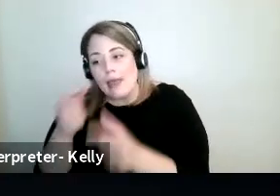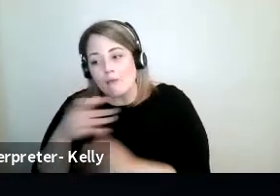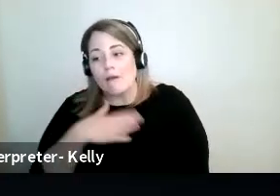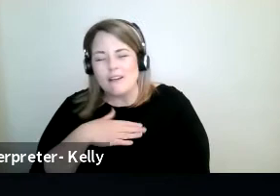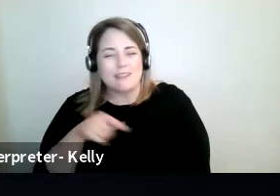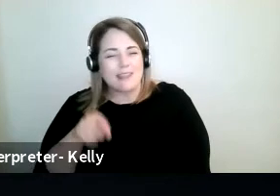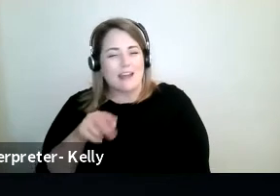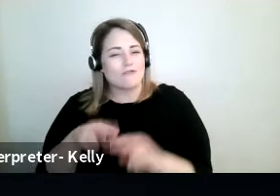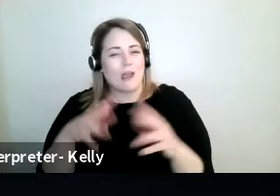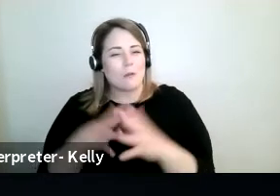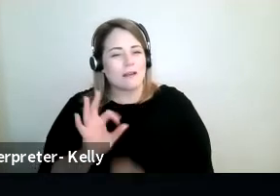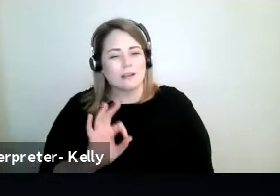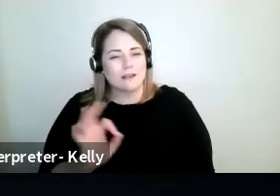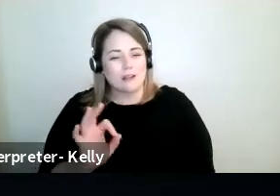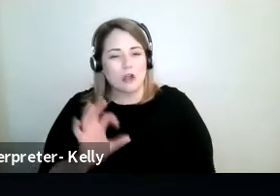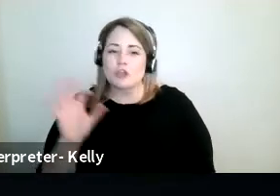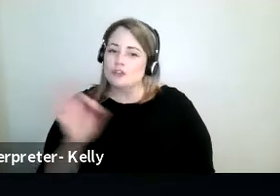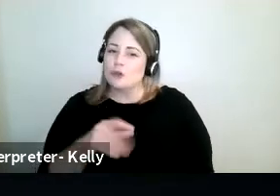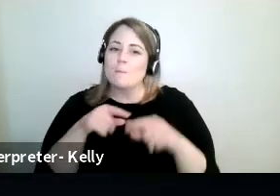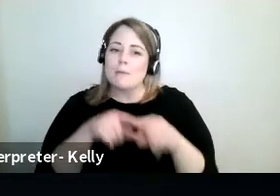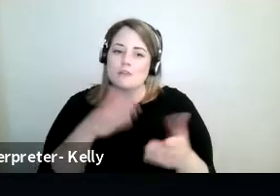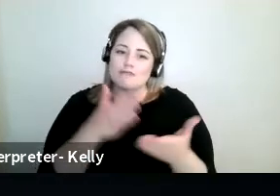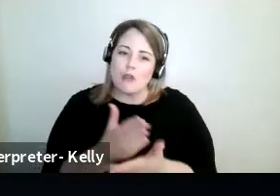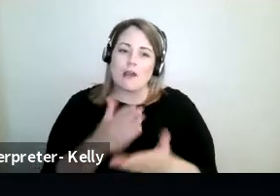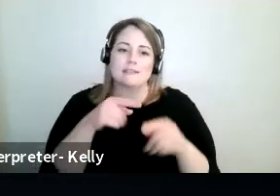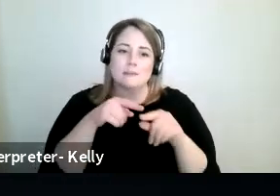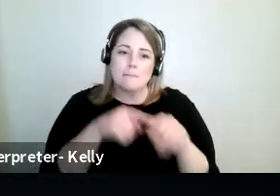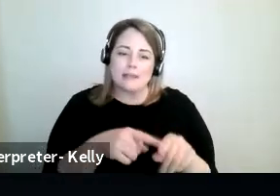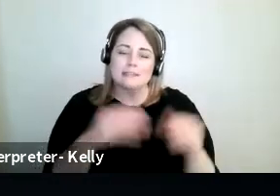not in terms of a rights-based equity frameworks, which is really significant because